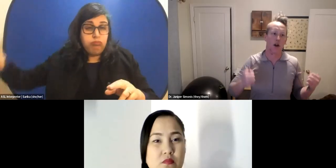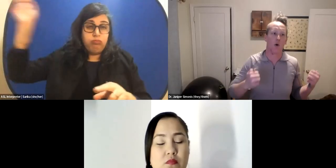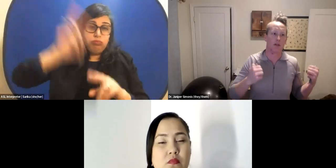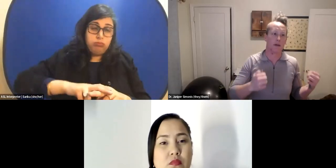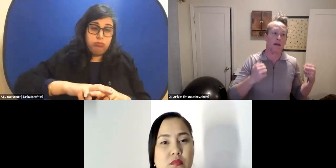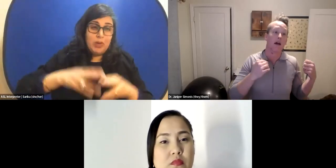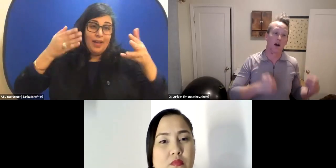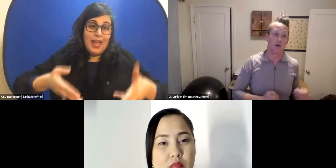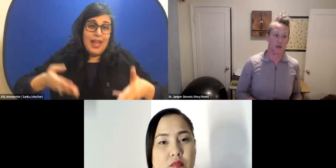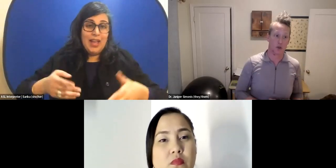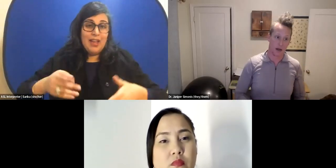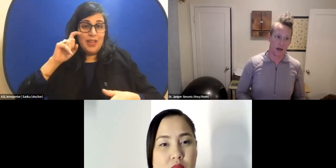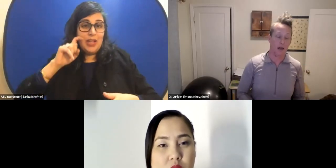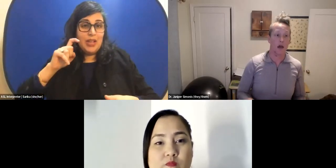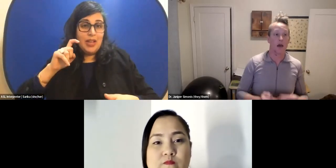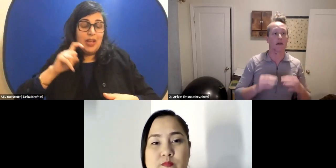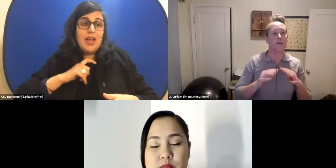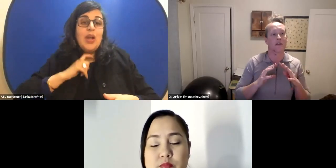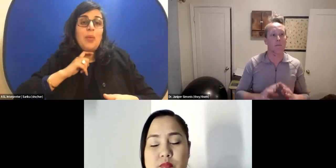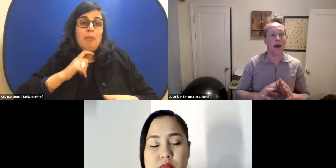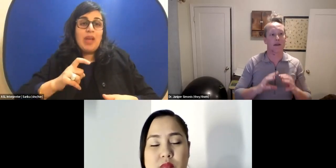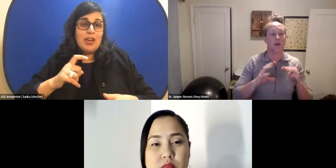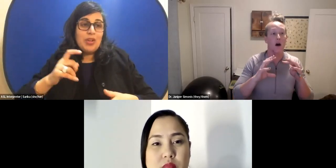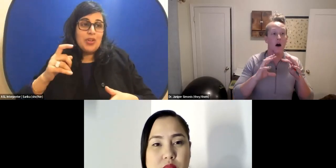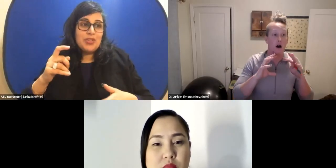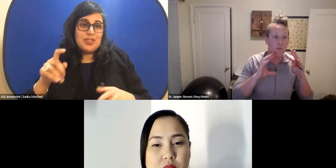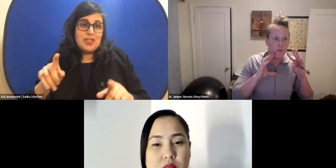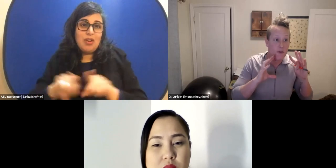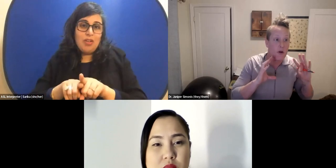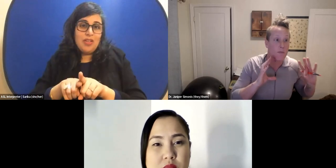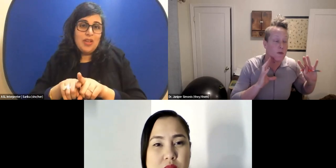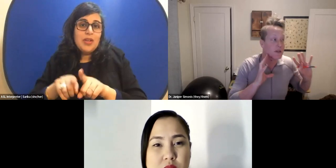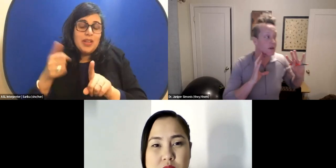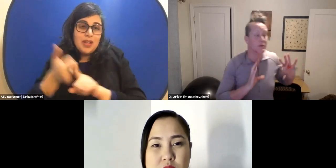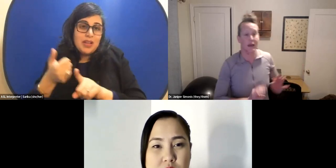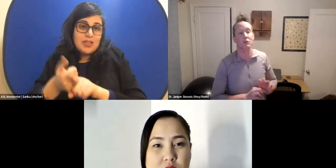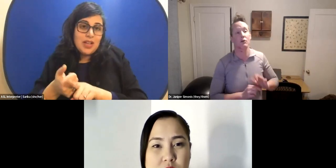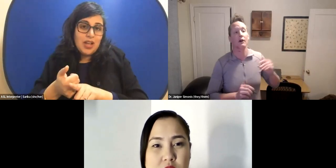house shows between a 1 and a 4 fold increase in heavy metals